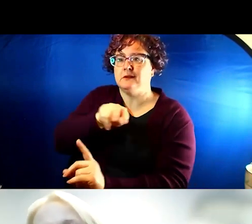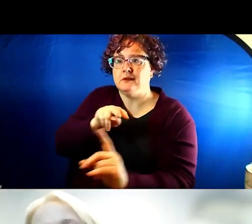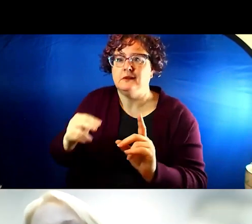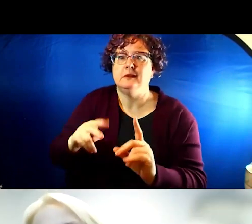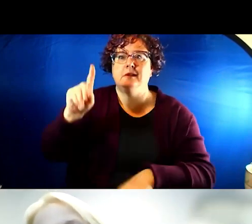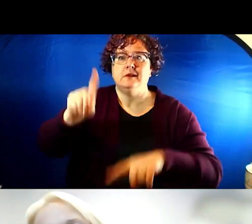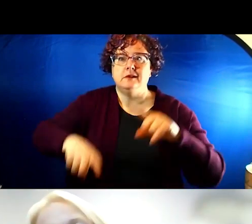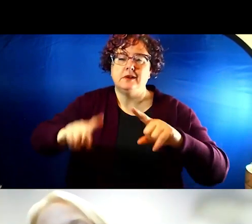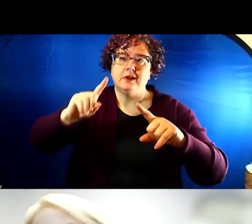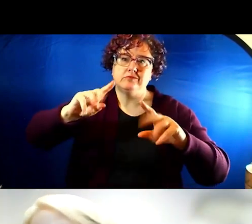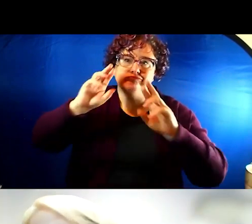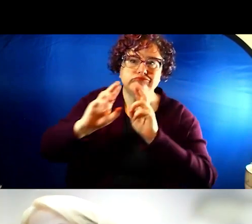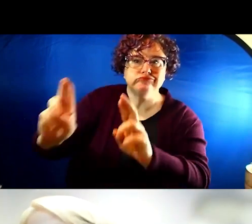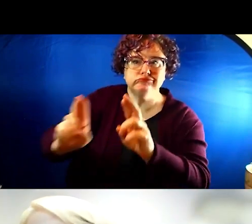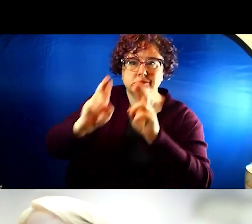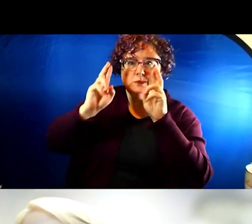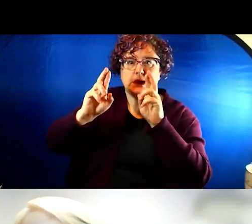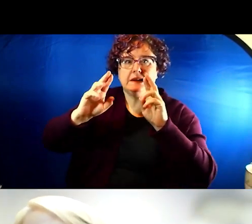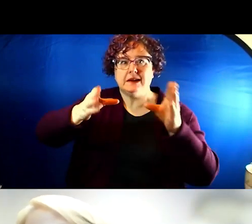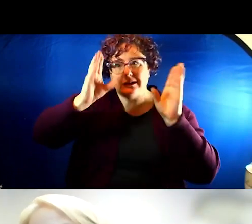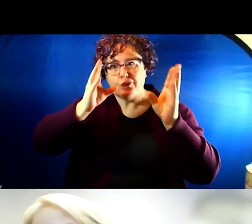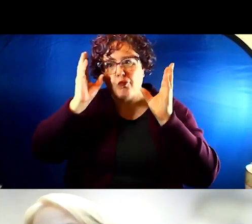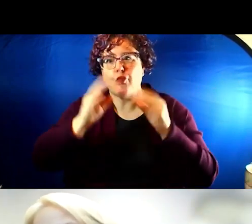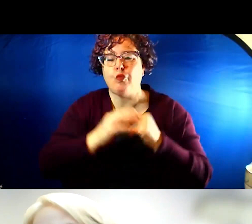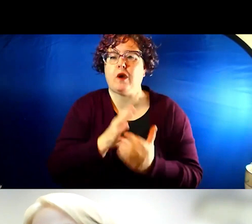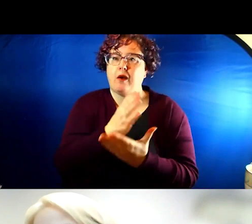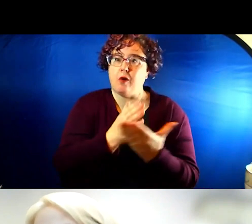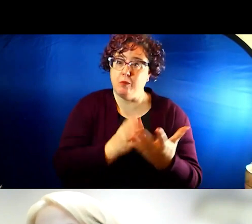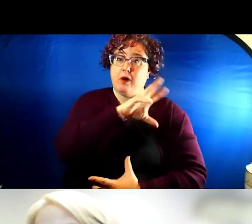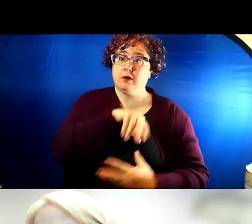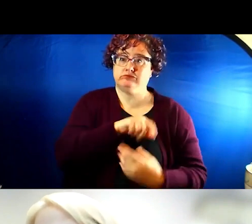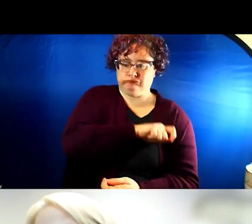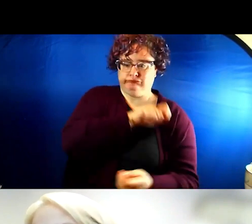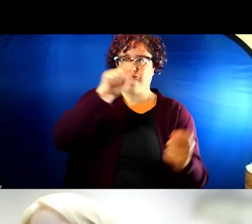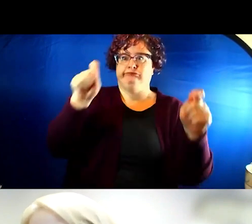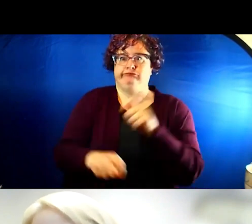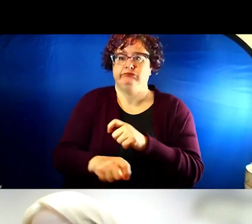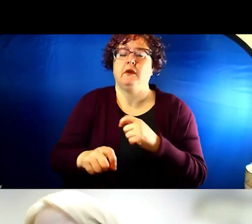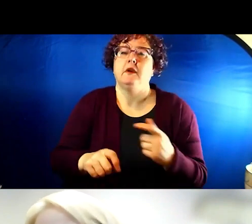PART OF THE SYSTEM EVOLUTION. SO I THINK THE IMPORTANCE OF PARTNERSHIP THAT WE ARE